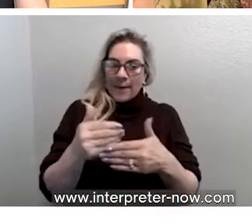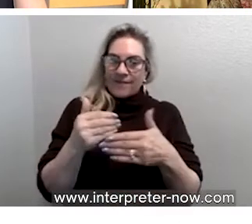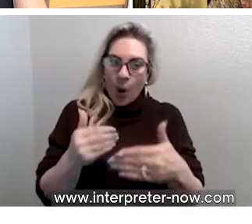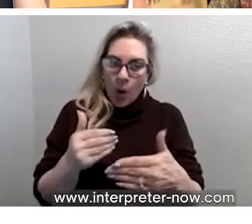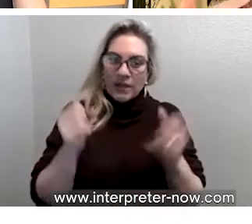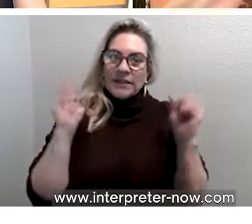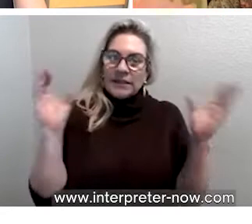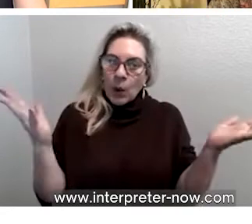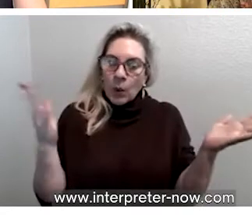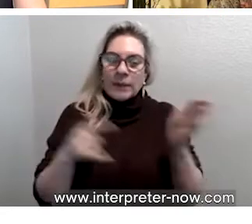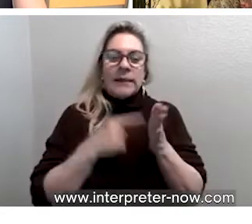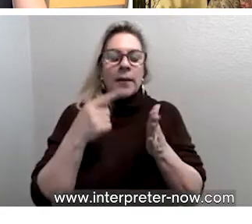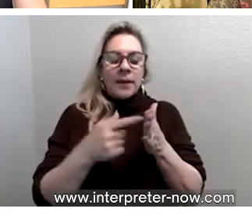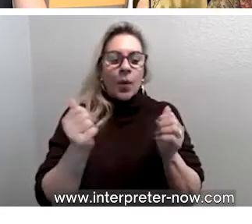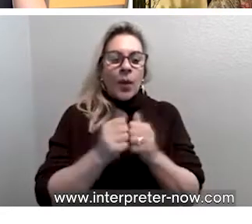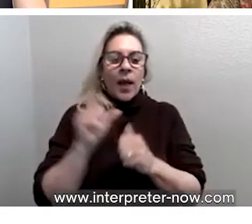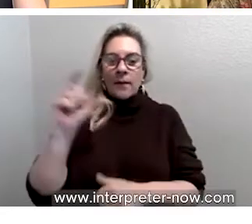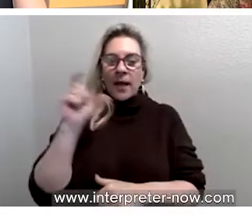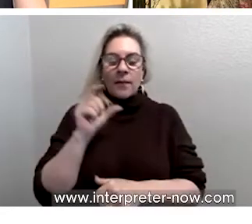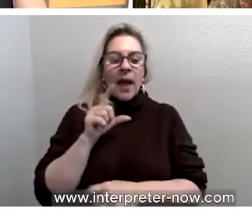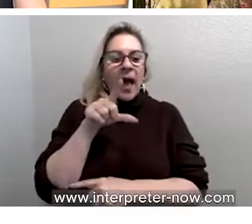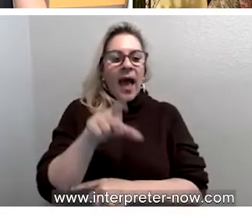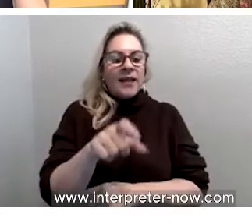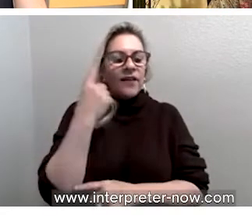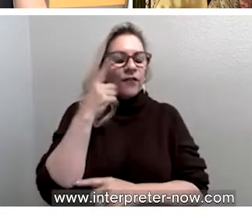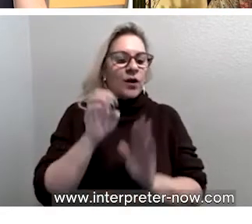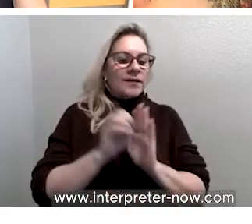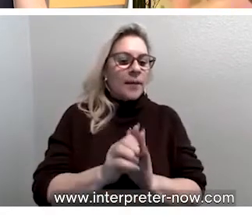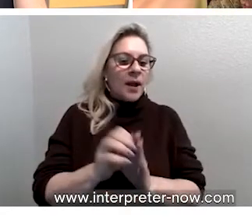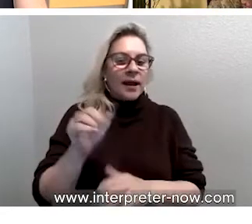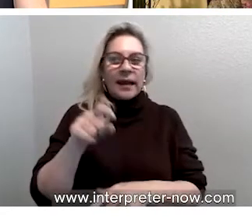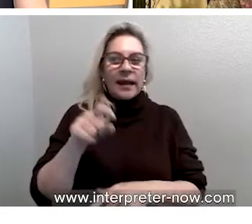So sometimes, with Muslims asking, for instance, with Eid al-Fitr off, again, the celebration